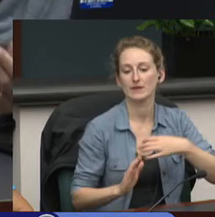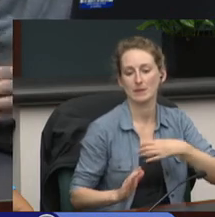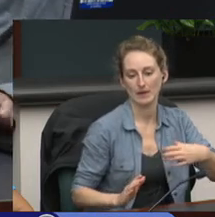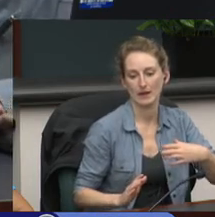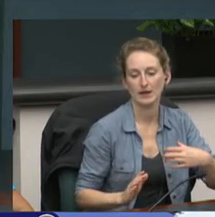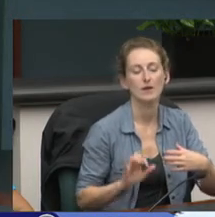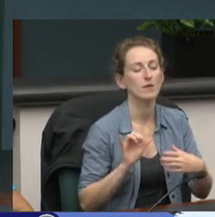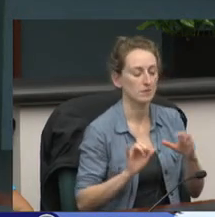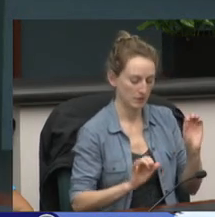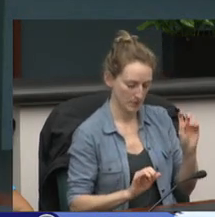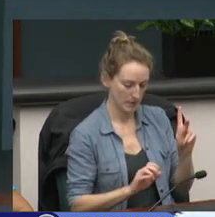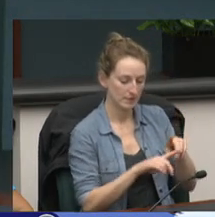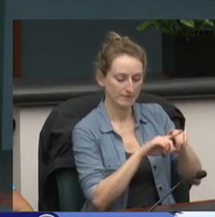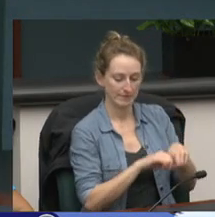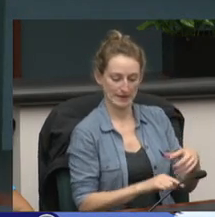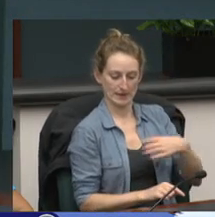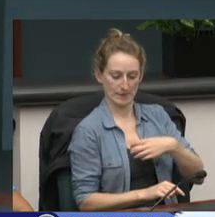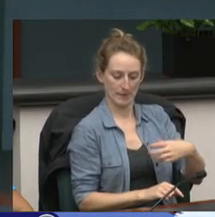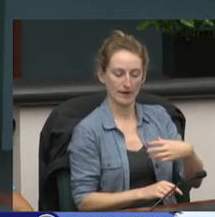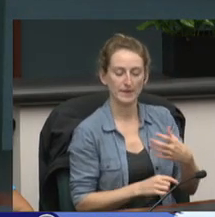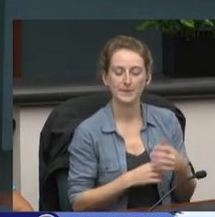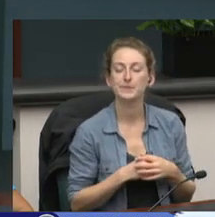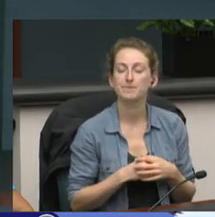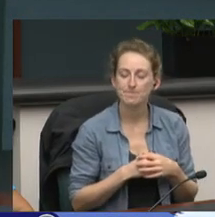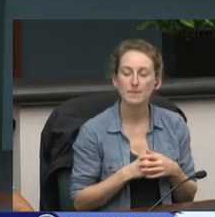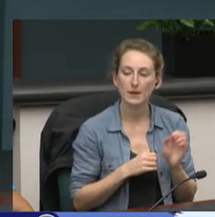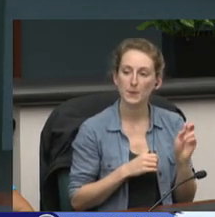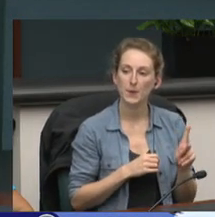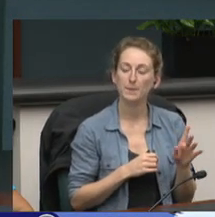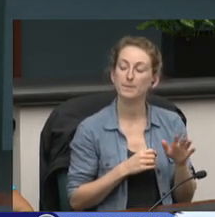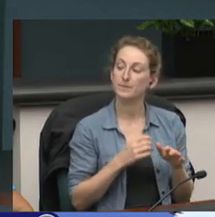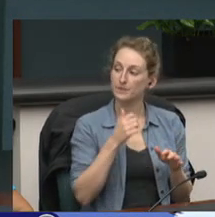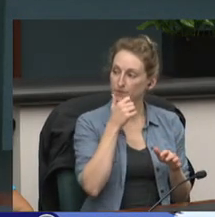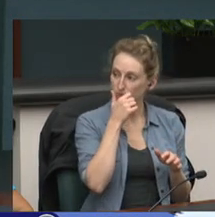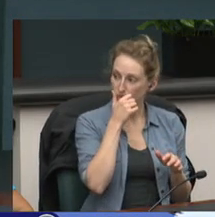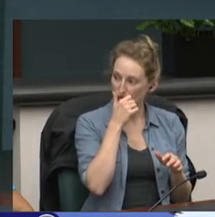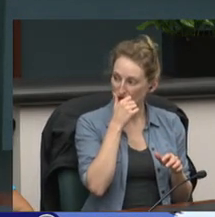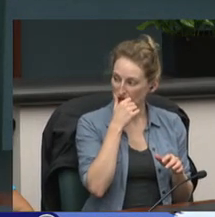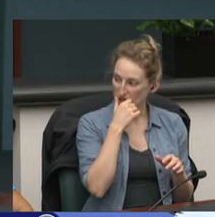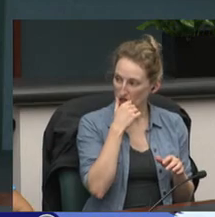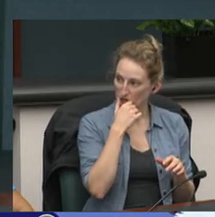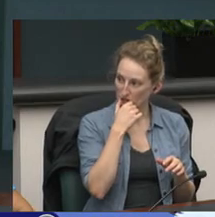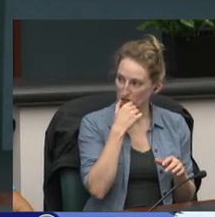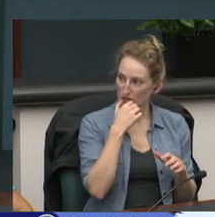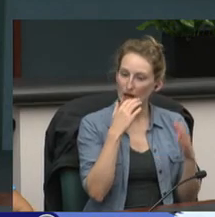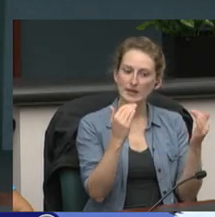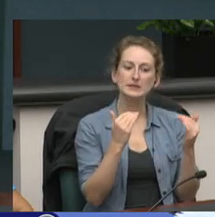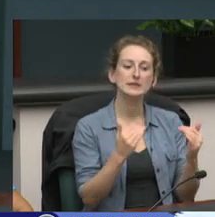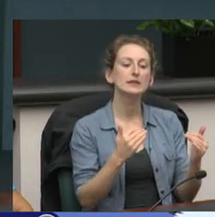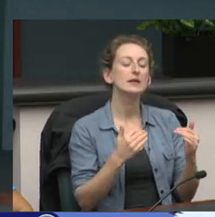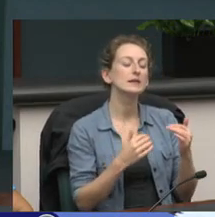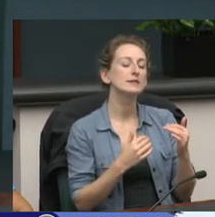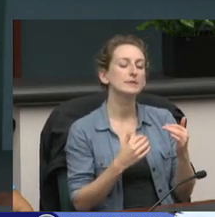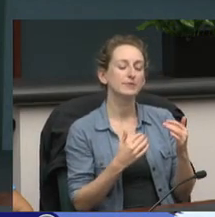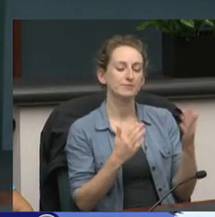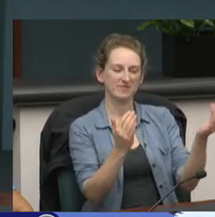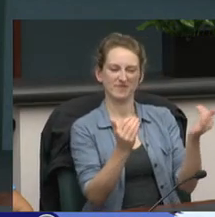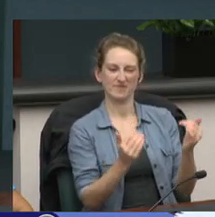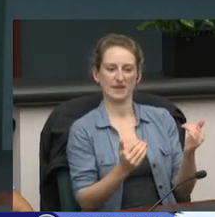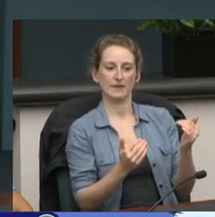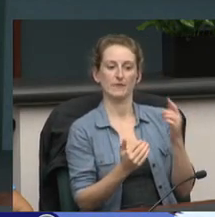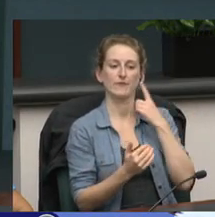and then on the other side of the coin in particular for a drainage easement it